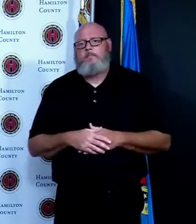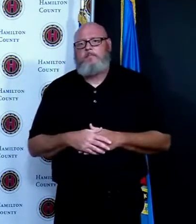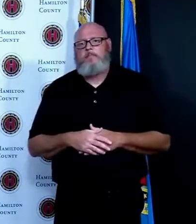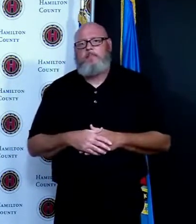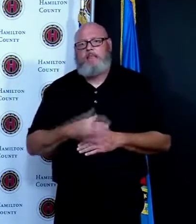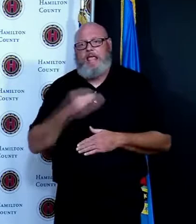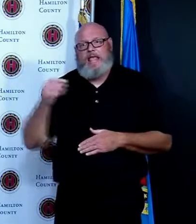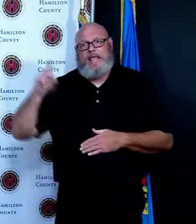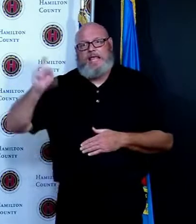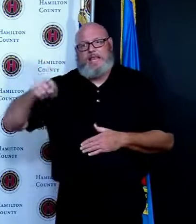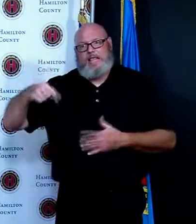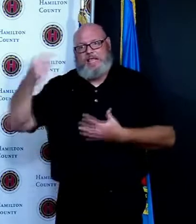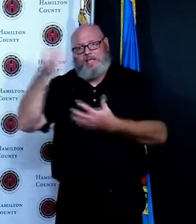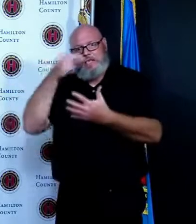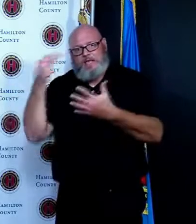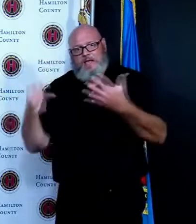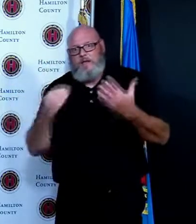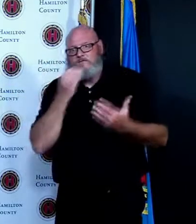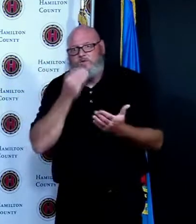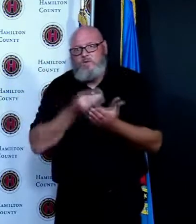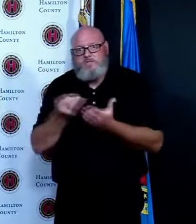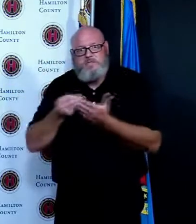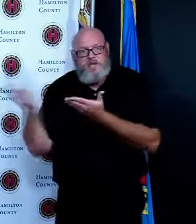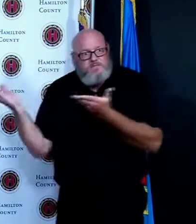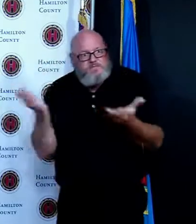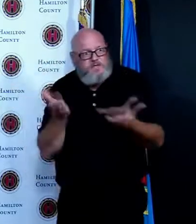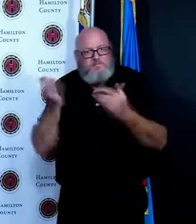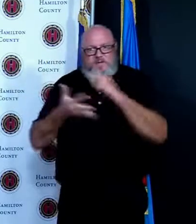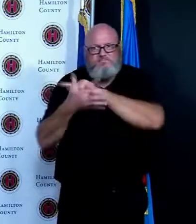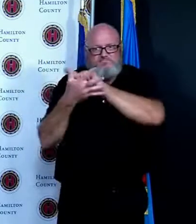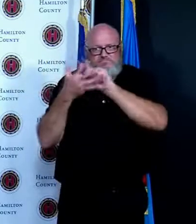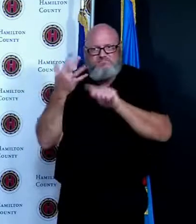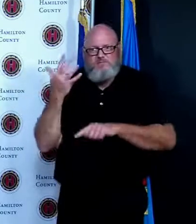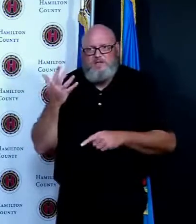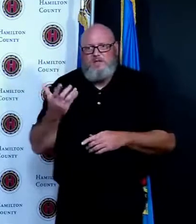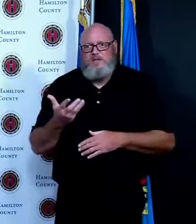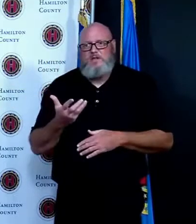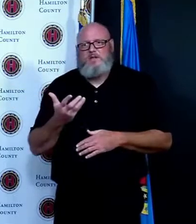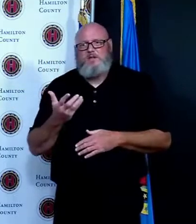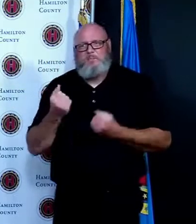provide those wrap around services so how what how this basically works is if you go to one